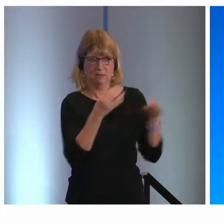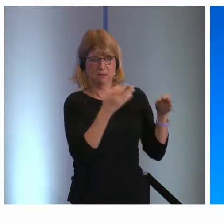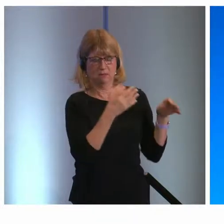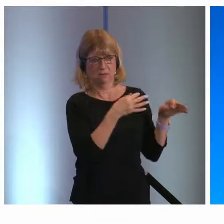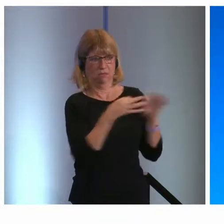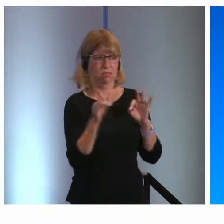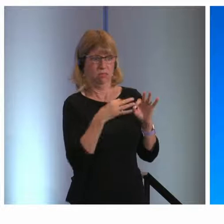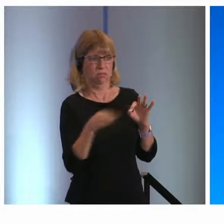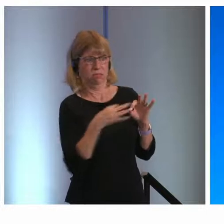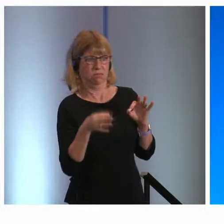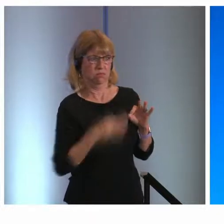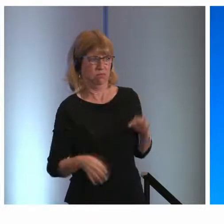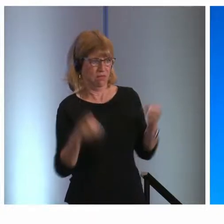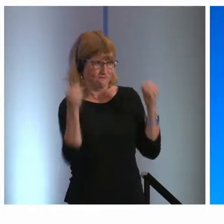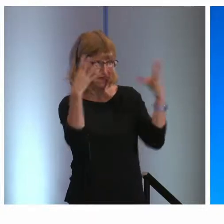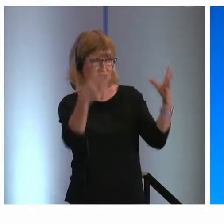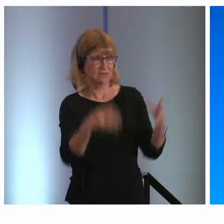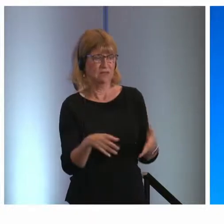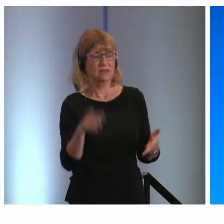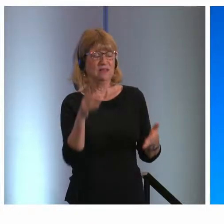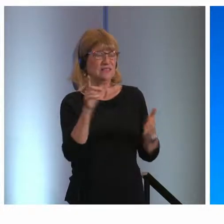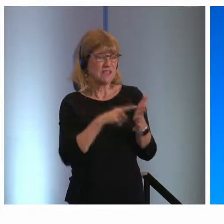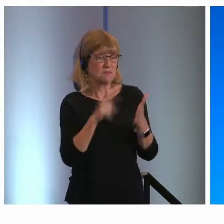(continuing), the video you're going to see, is captioned,